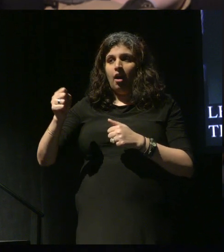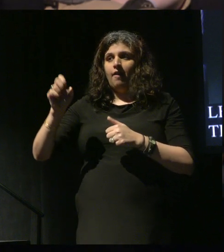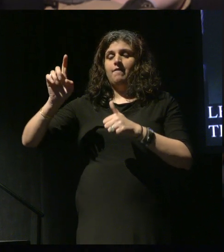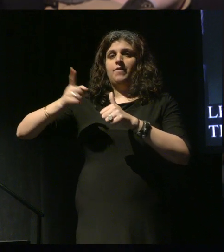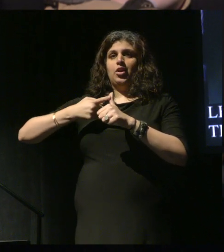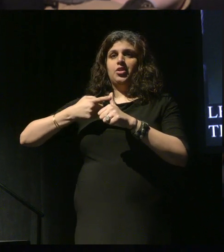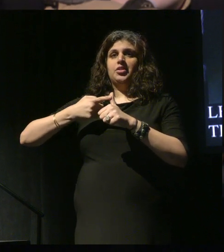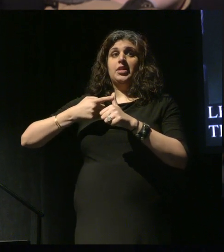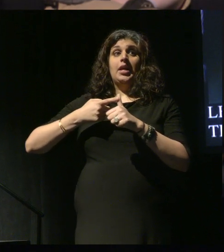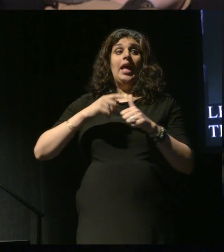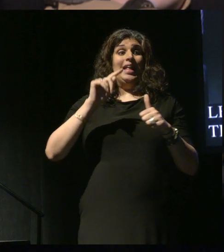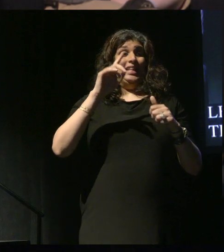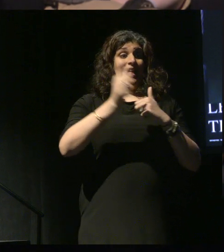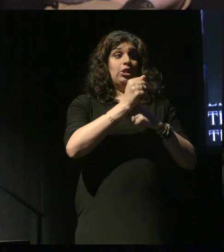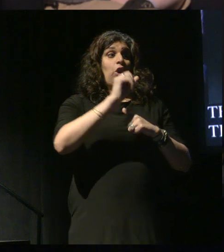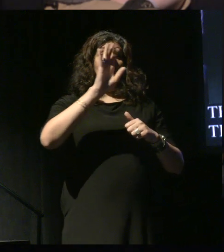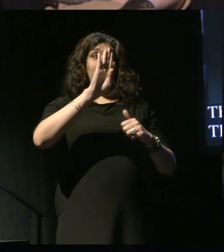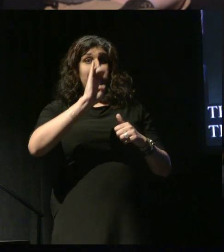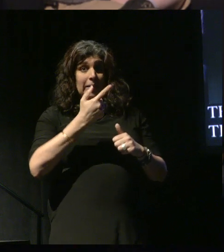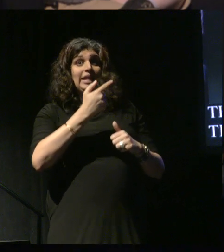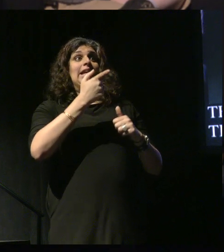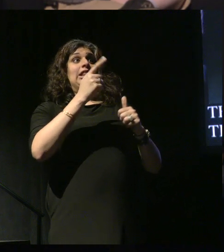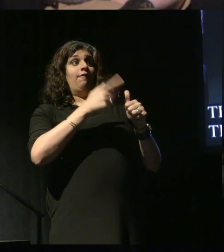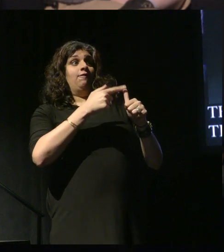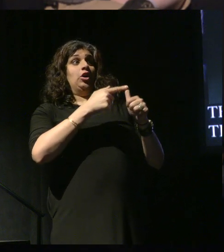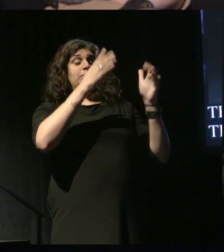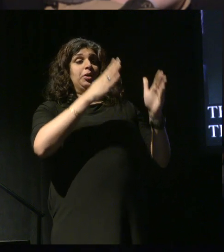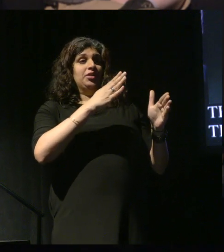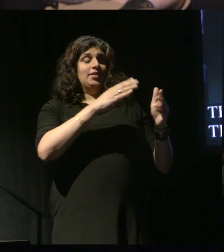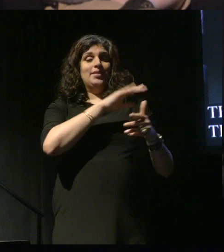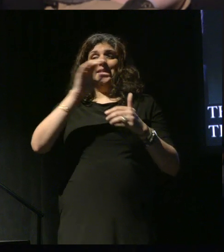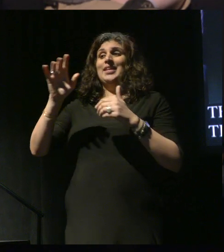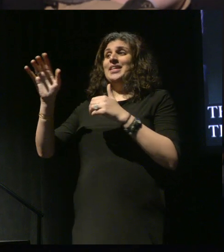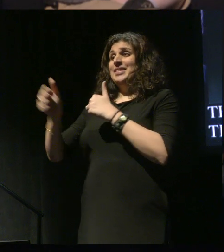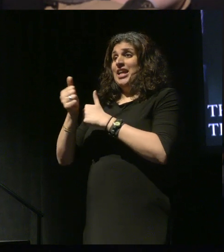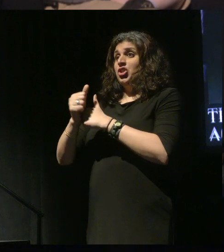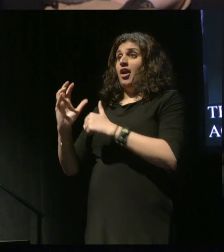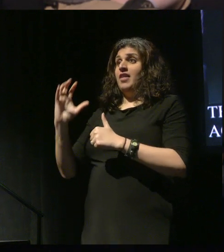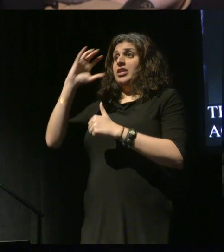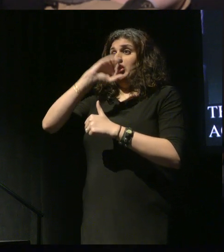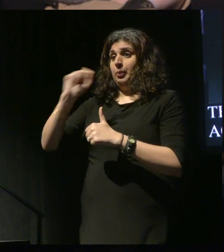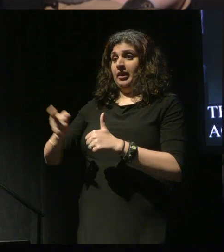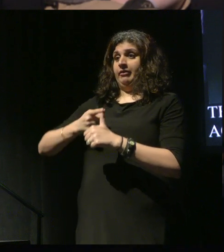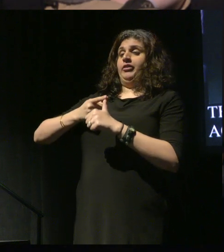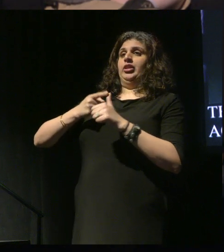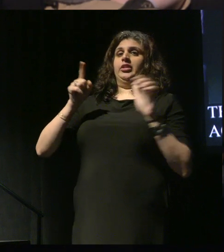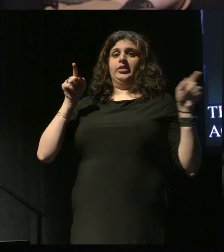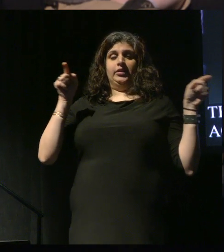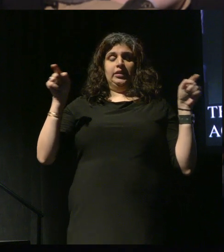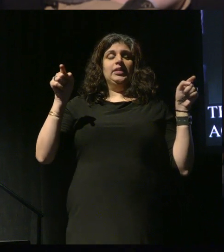assuming that you're the first, when actually maybe like these things move in cycles and she invites us